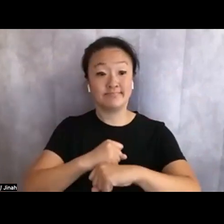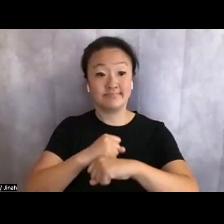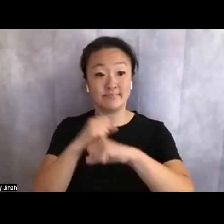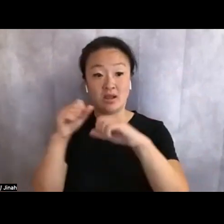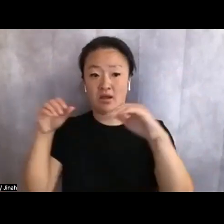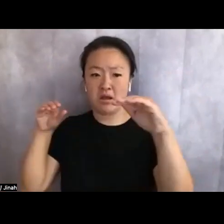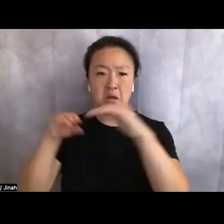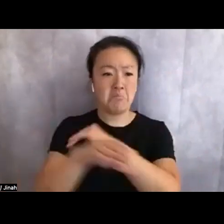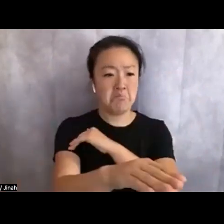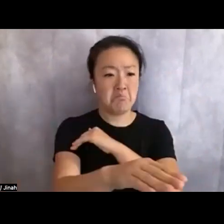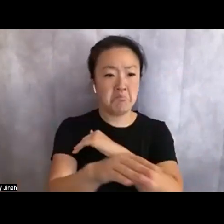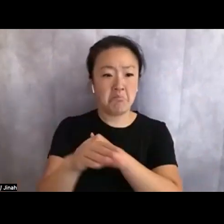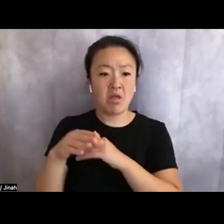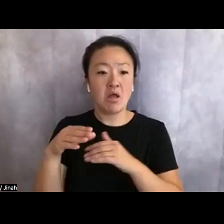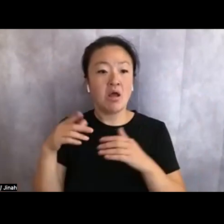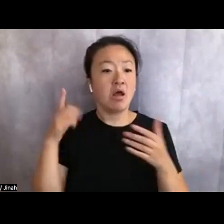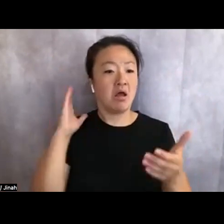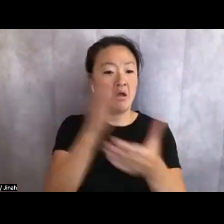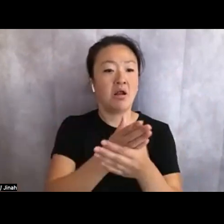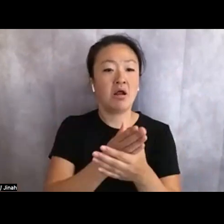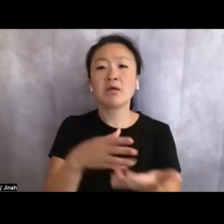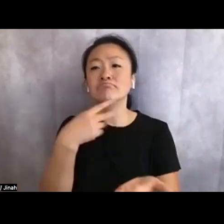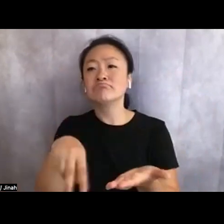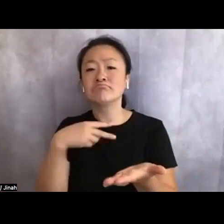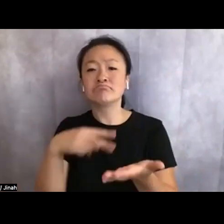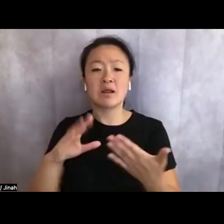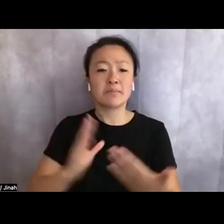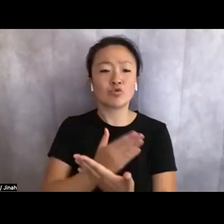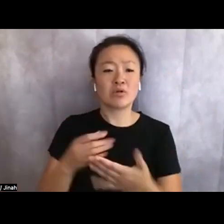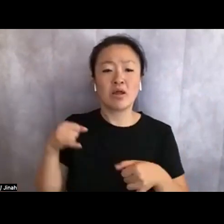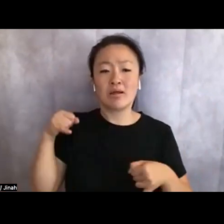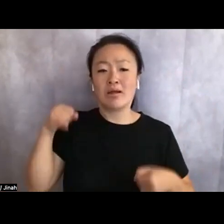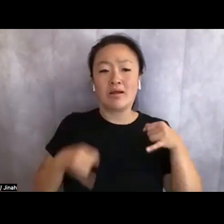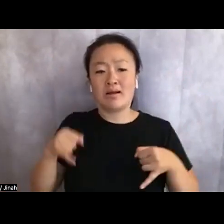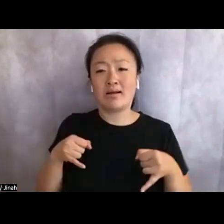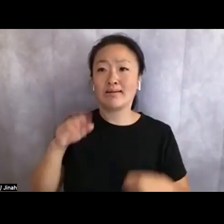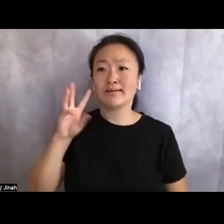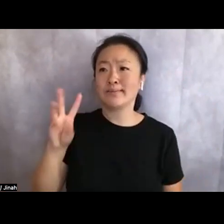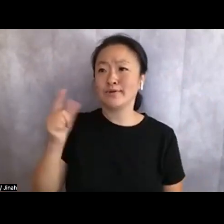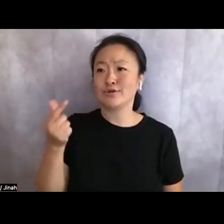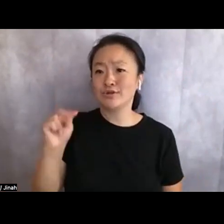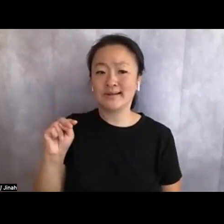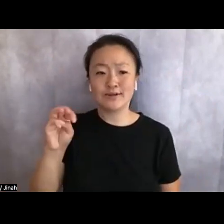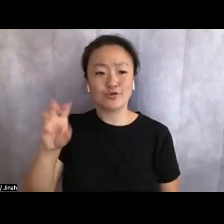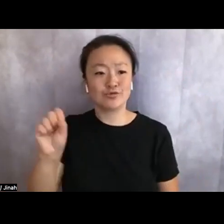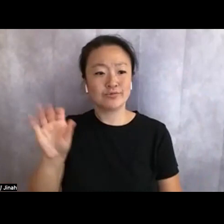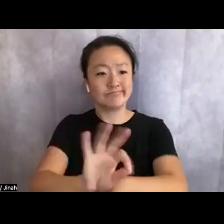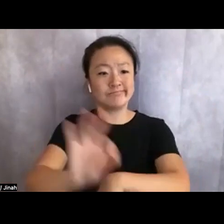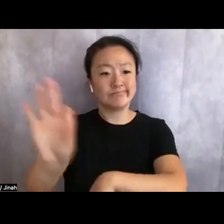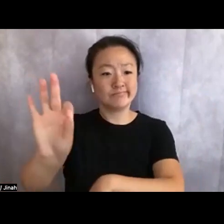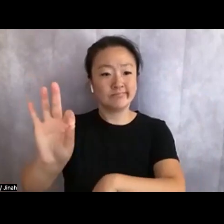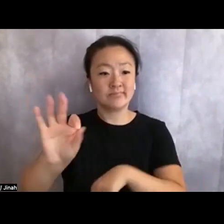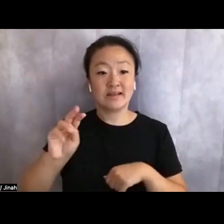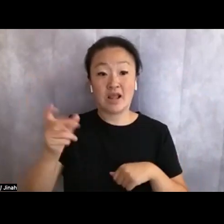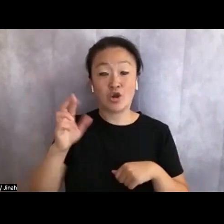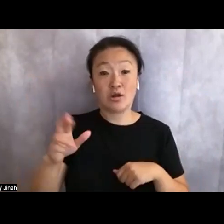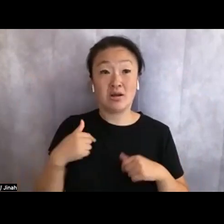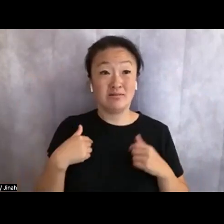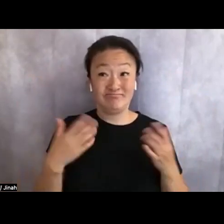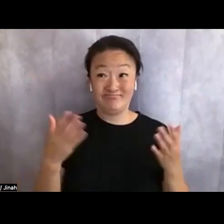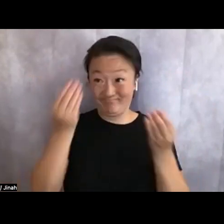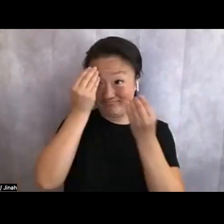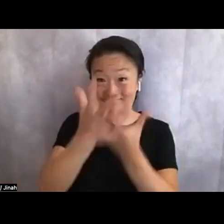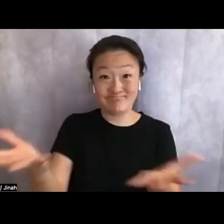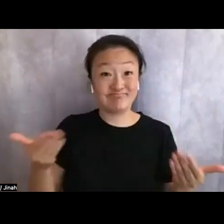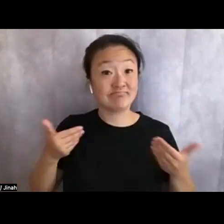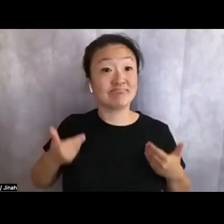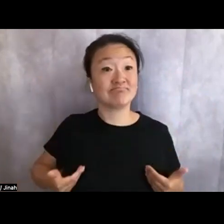danced to the music of high heels, WGN News at 9 ushers an anchor who outs herself as trans, to say